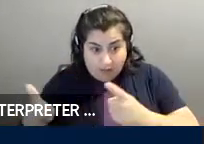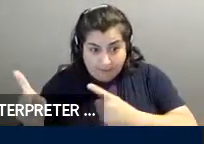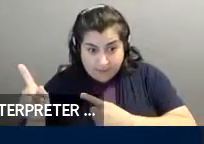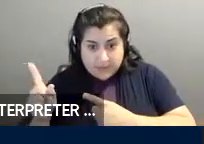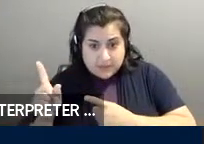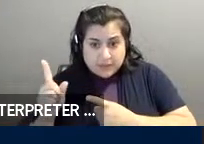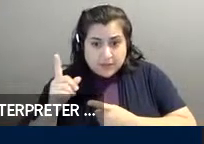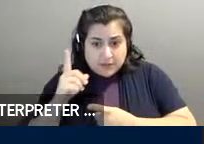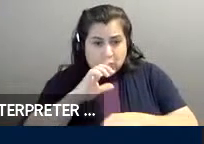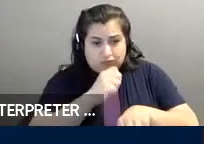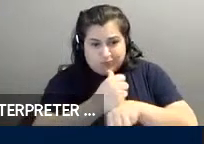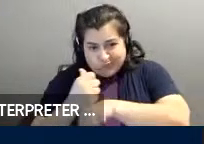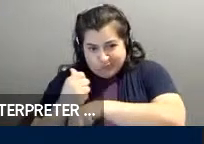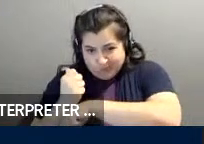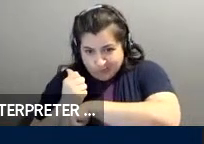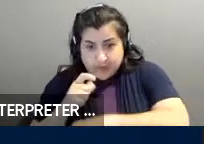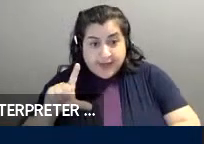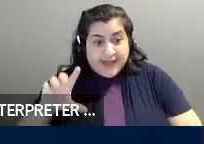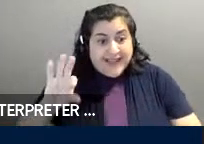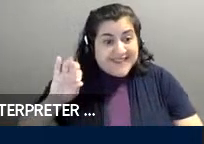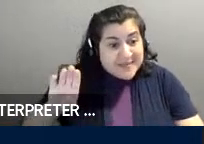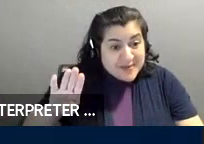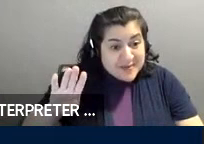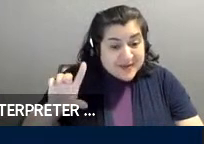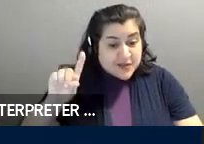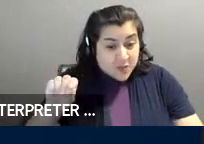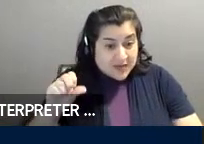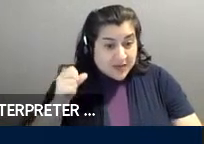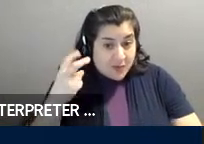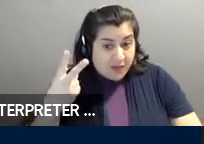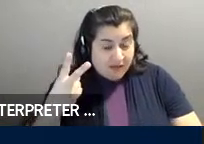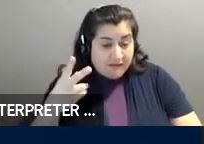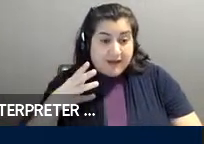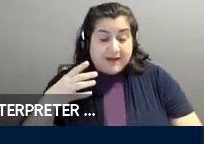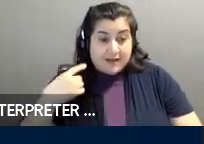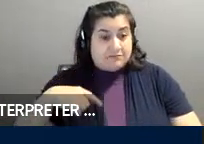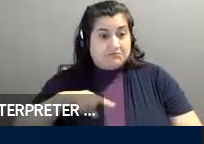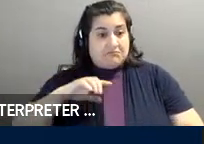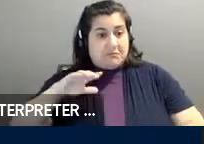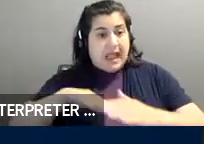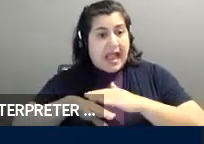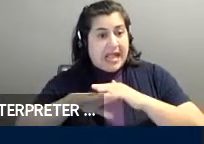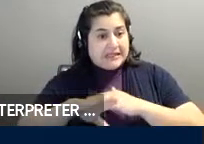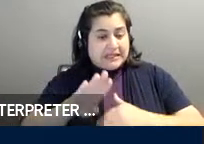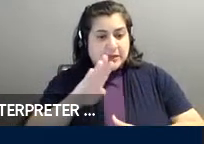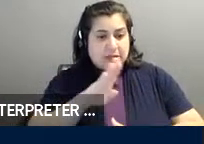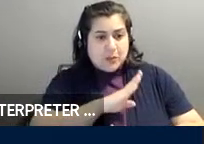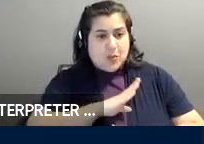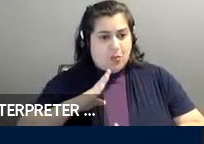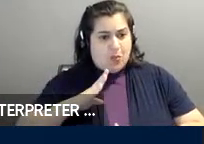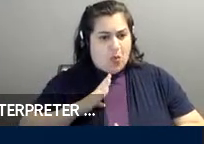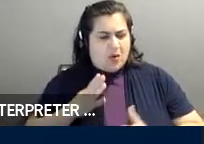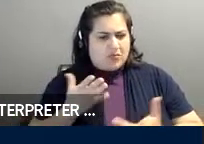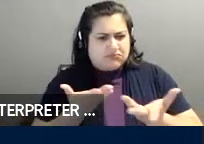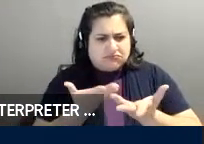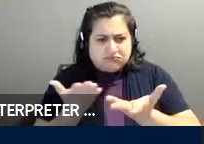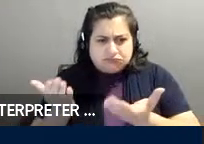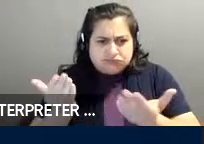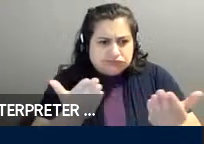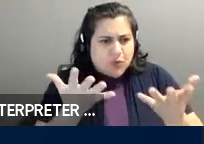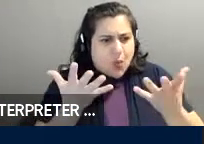so in February 2012 the Access Board sought public comment on whether that transfer surface